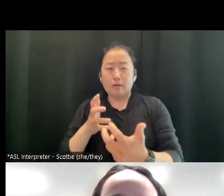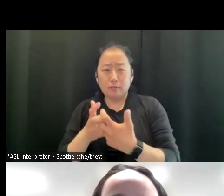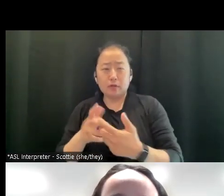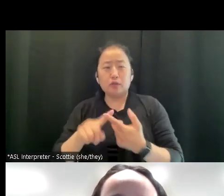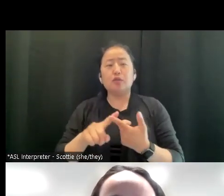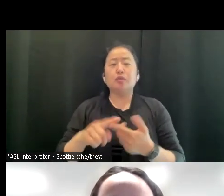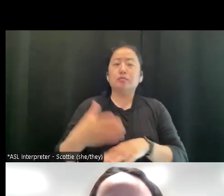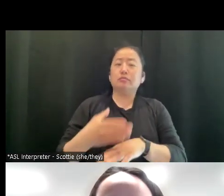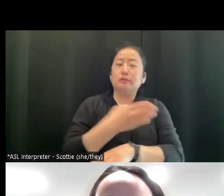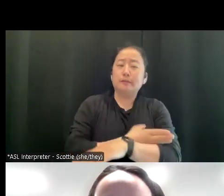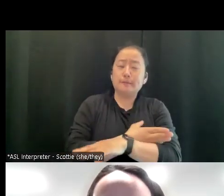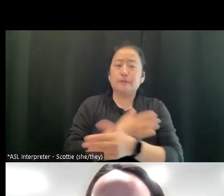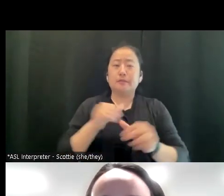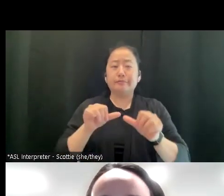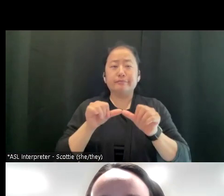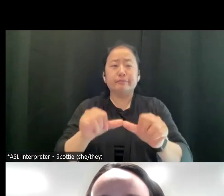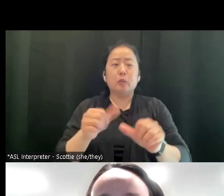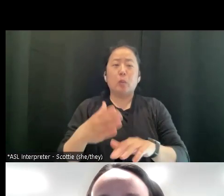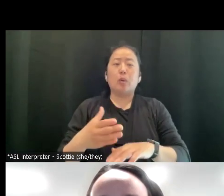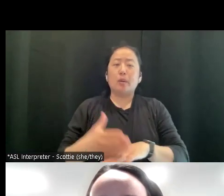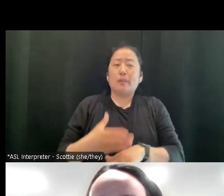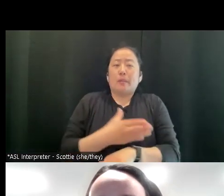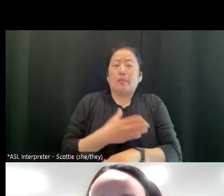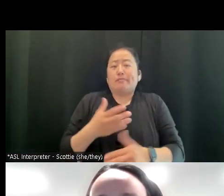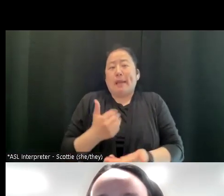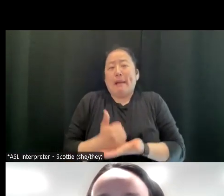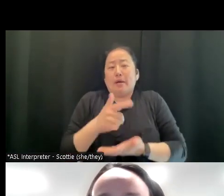of individuals with disabilities. So it really runs the gamut.